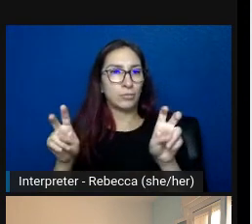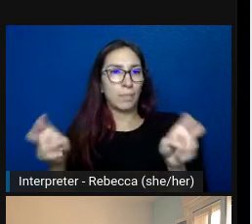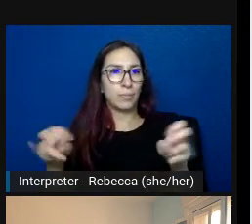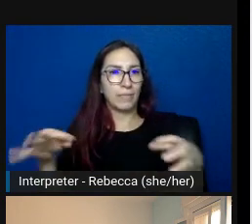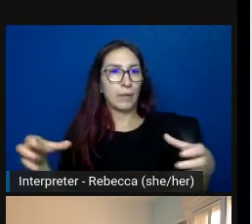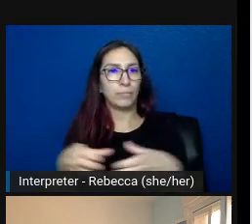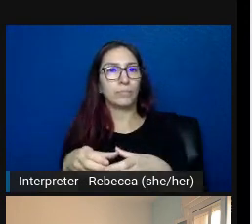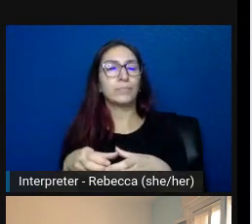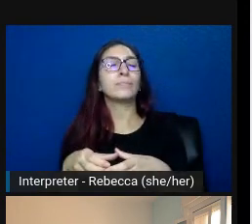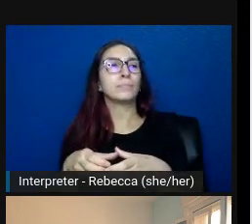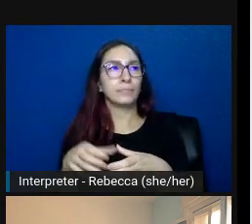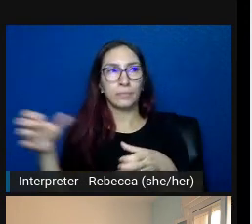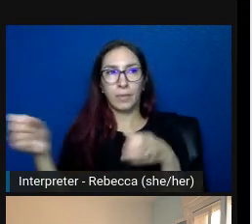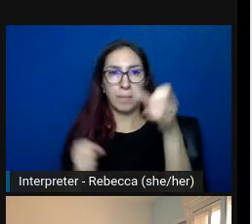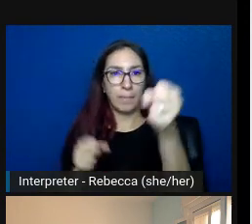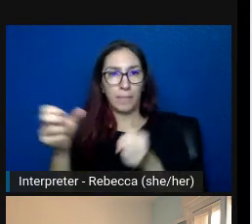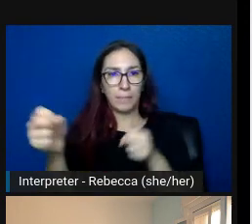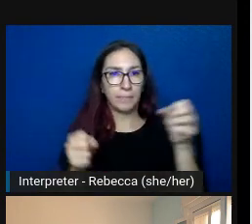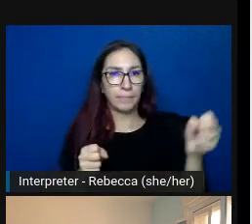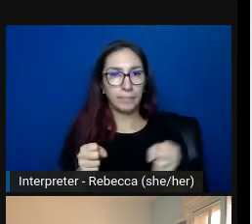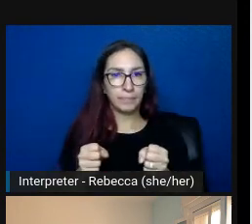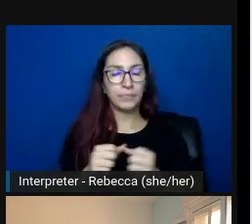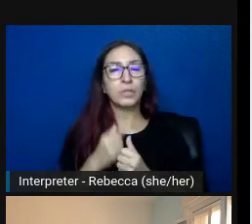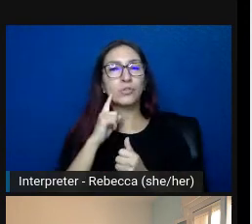For instance, the Joomla accessibility team is part